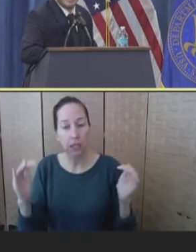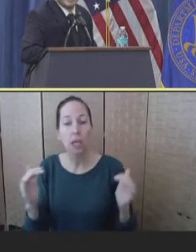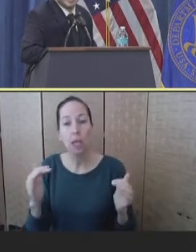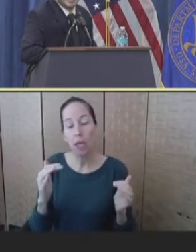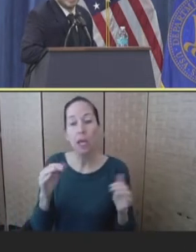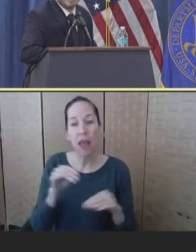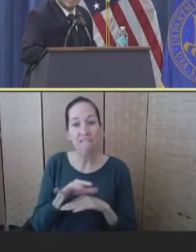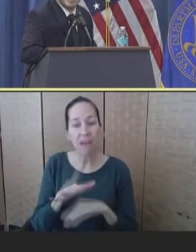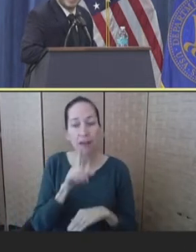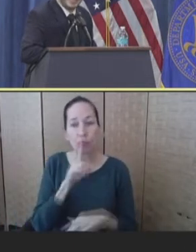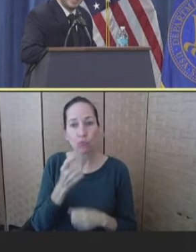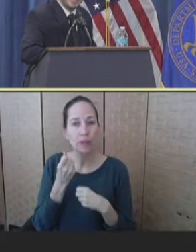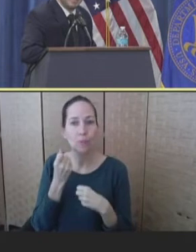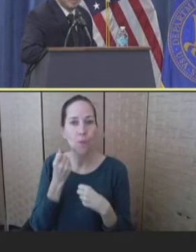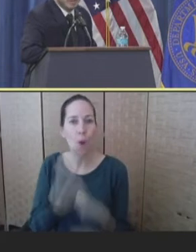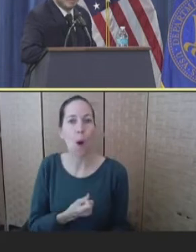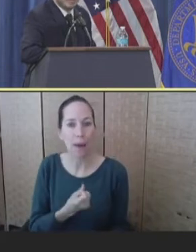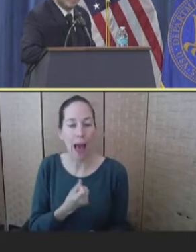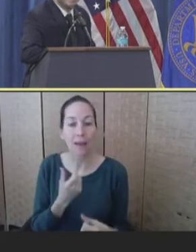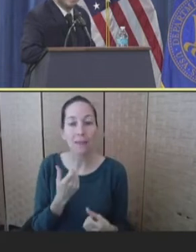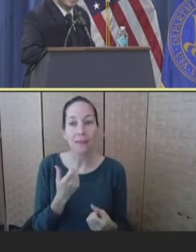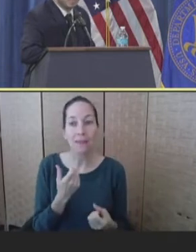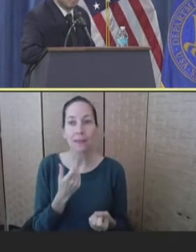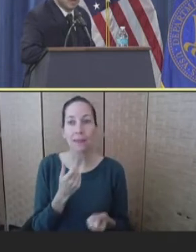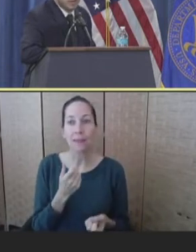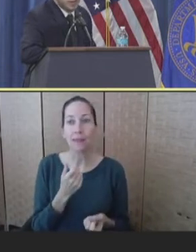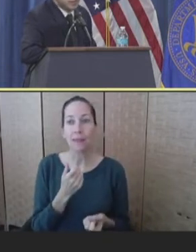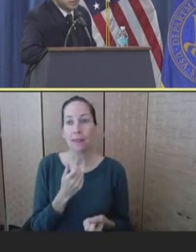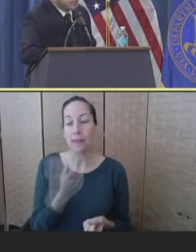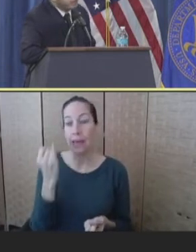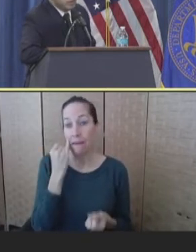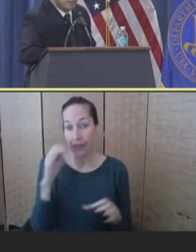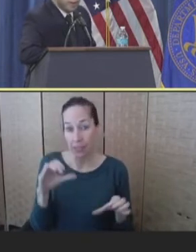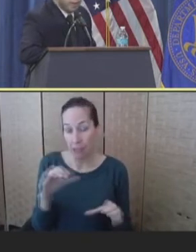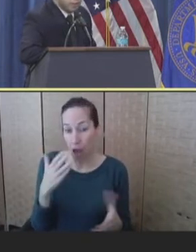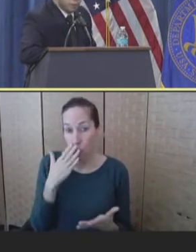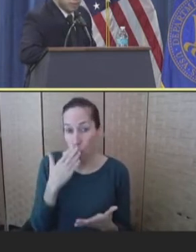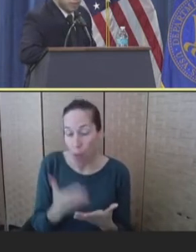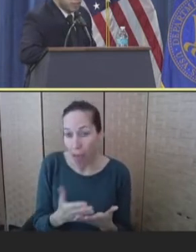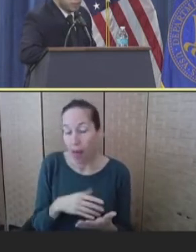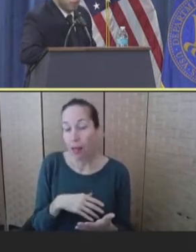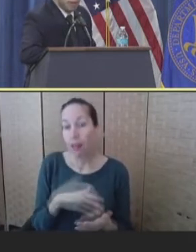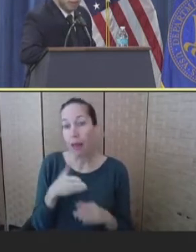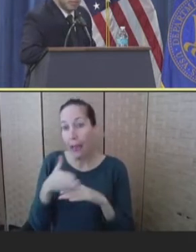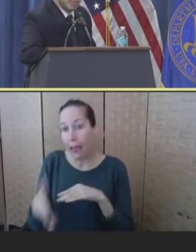And that it provides a -- if done well and verified afterwards that it's well balanced.